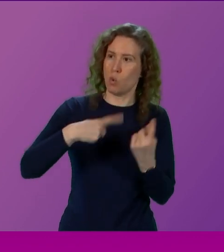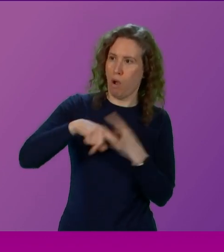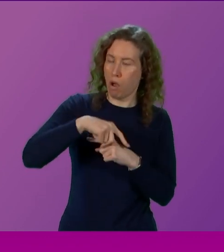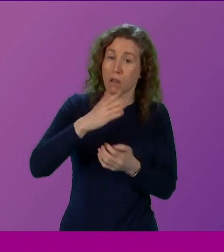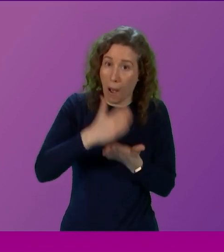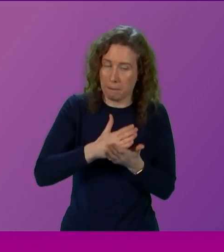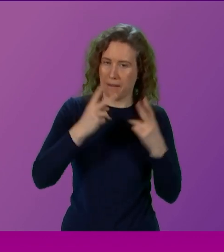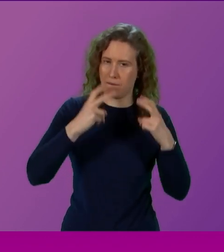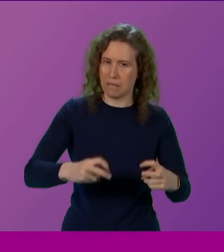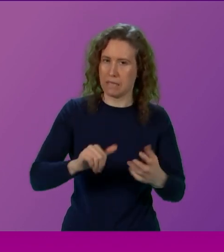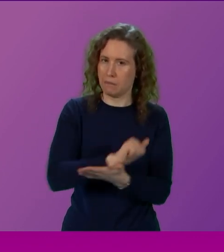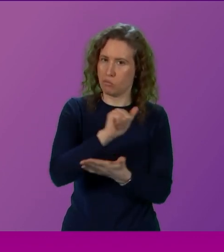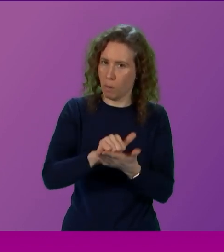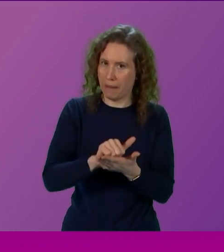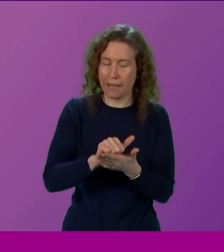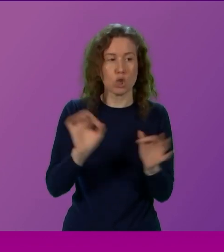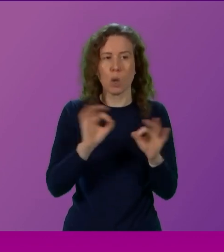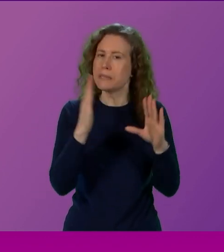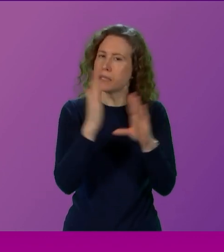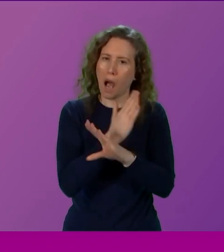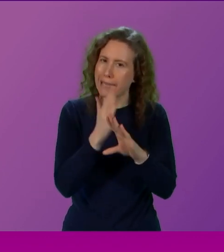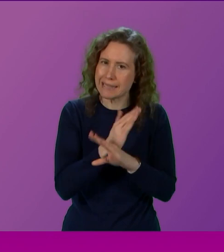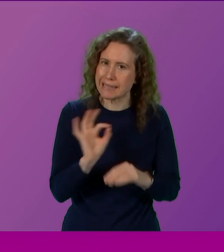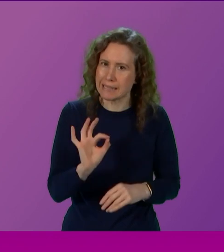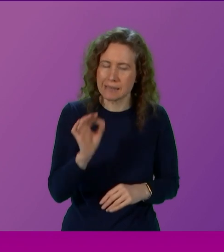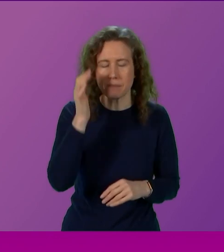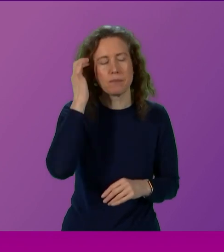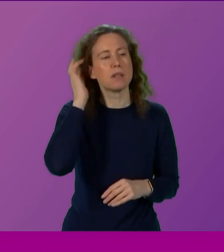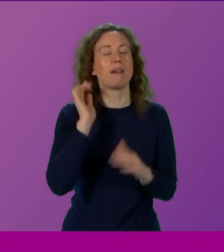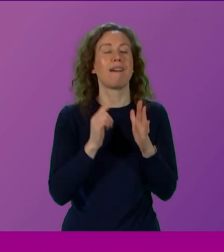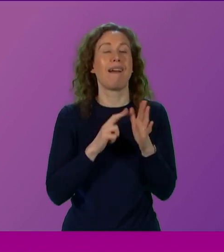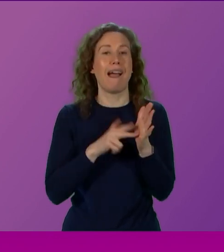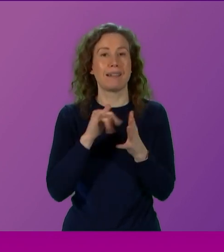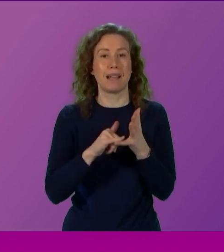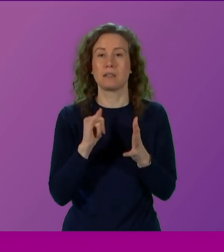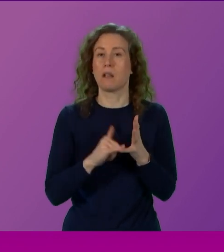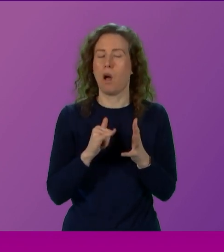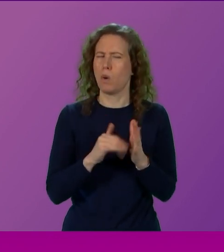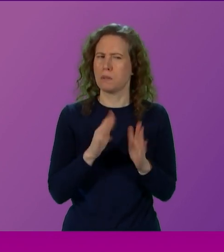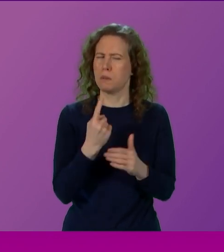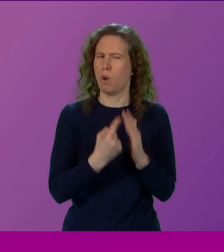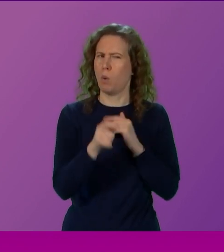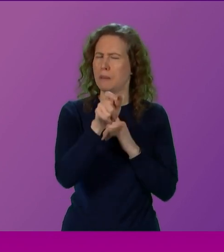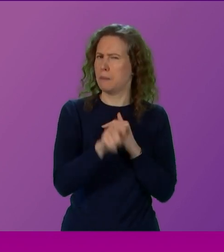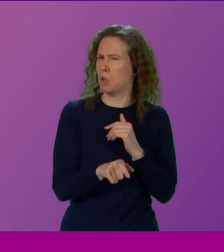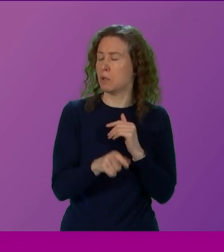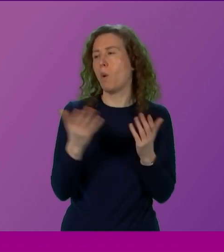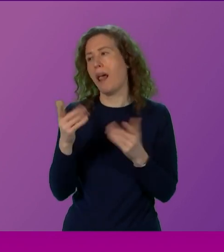properly investigated those. No one is hiding behind anything. Anas Sarwar must be one of the only people—Douglas Ross is in